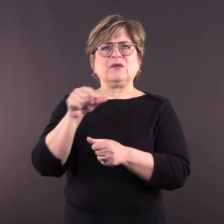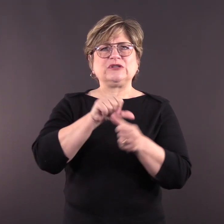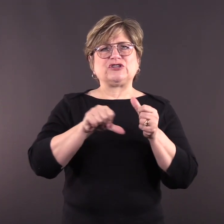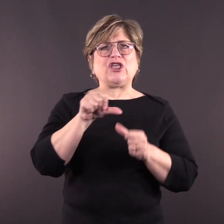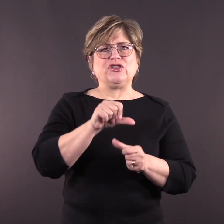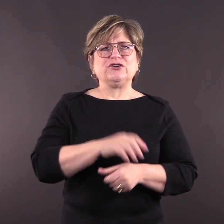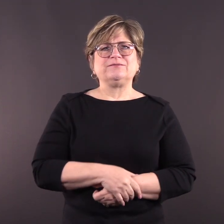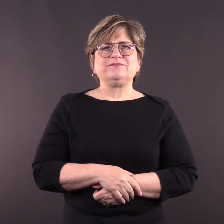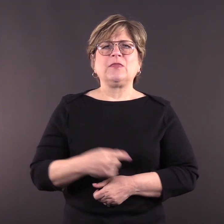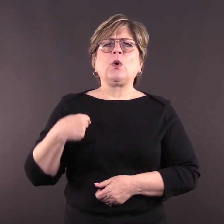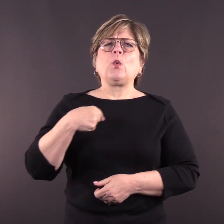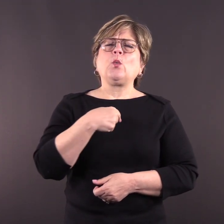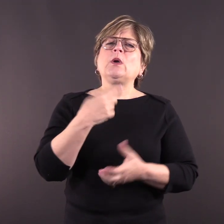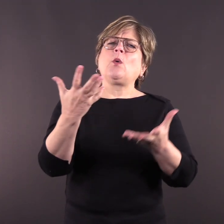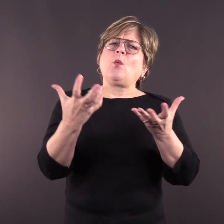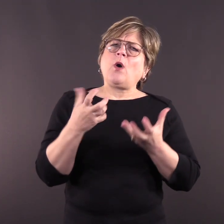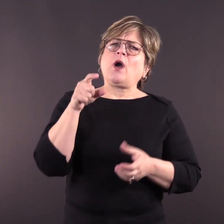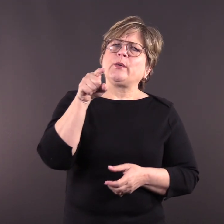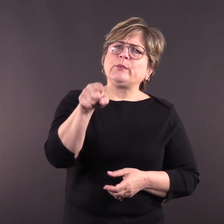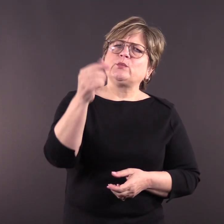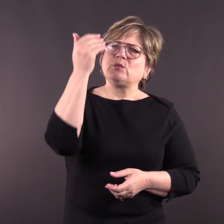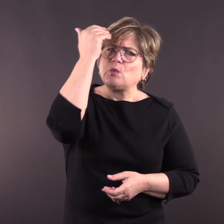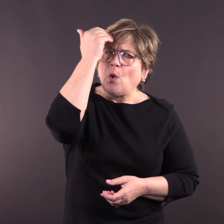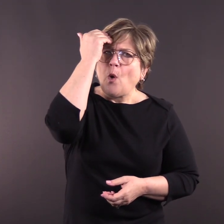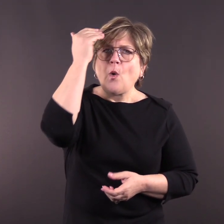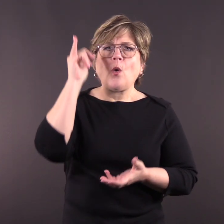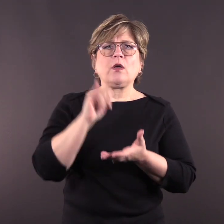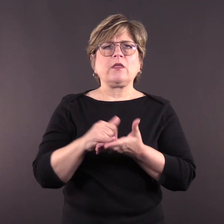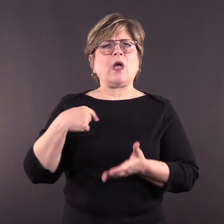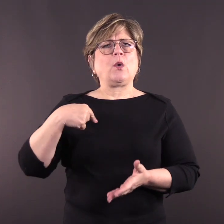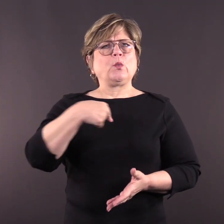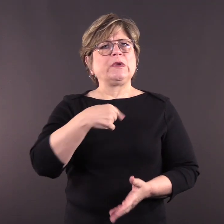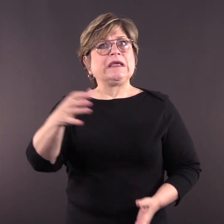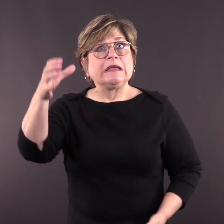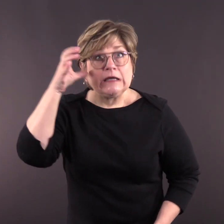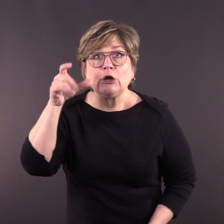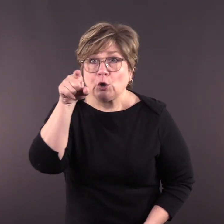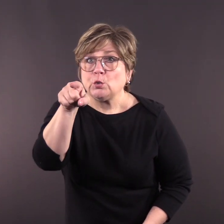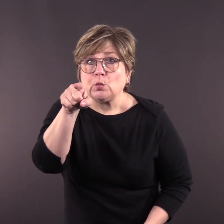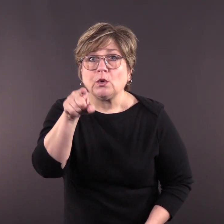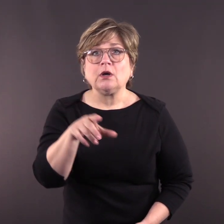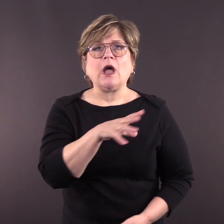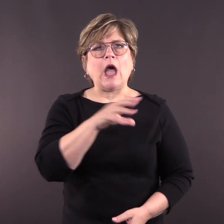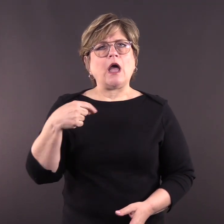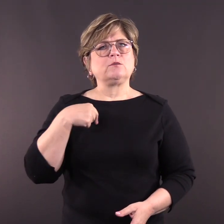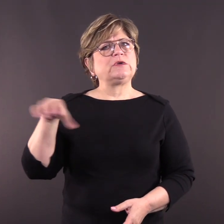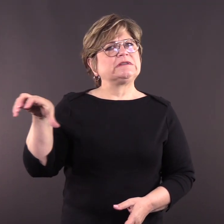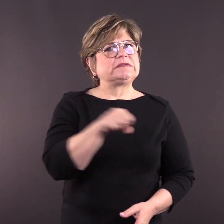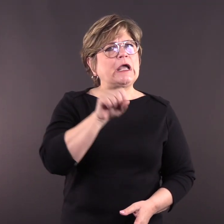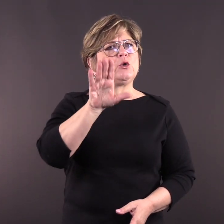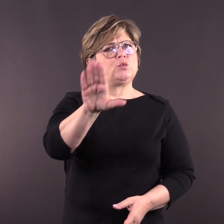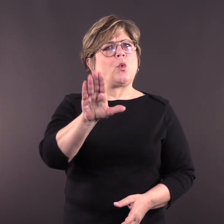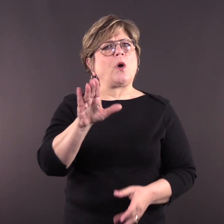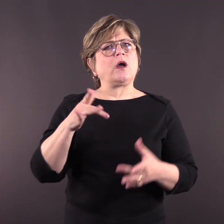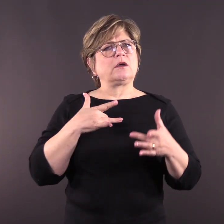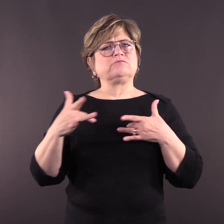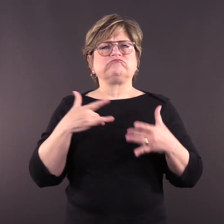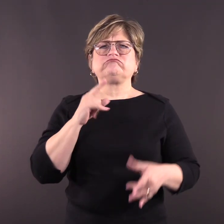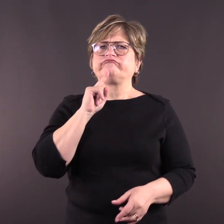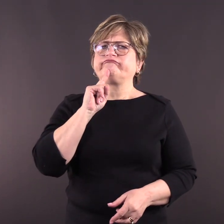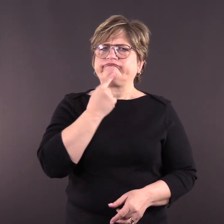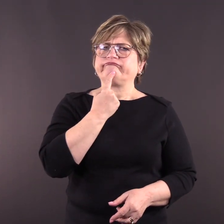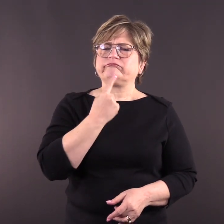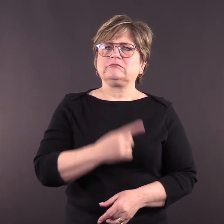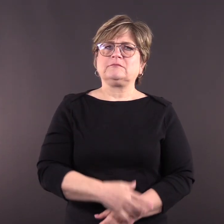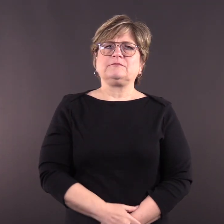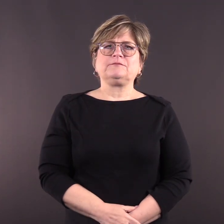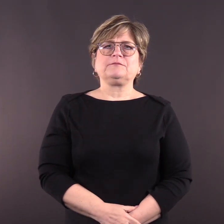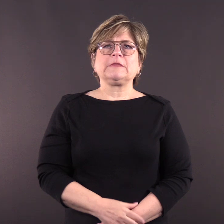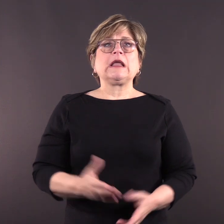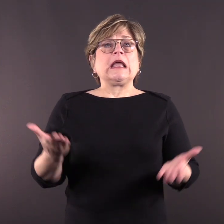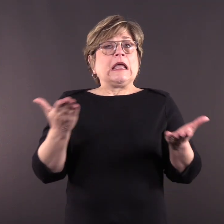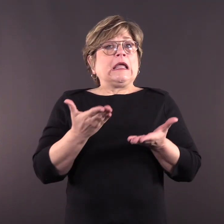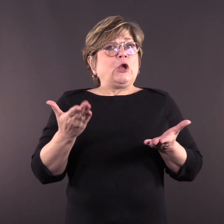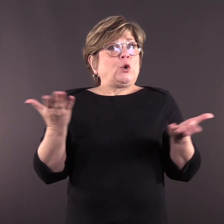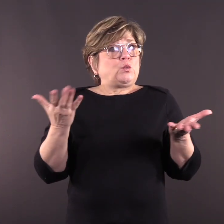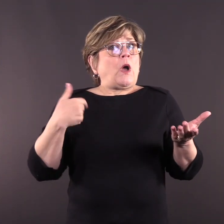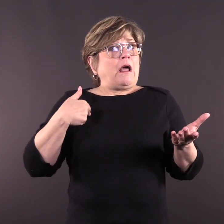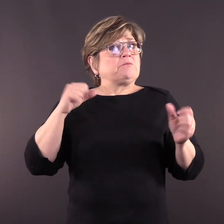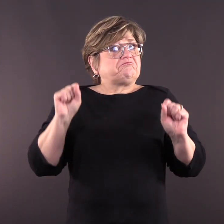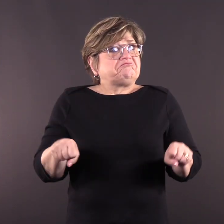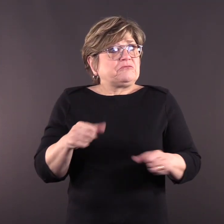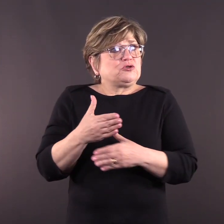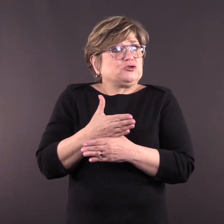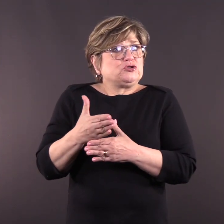may conflict with each other. We want you to know that we hear you and take your concerns seriously.